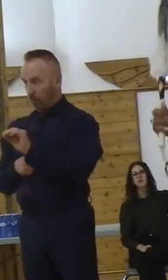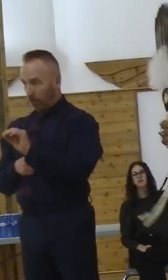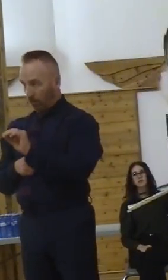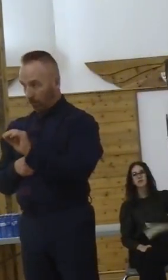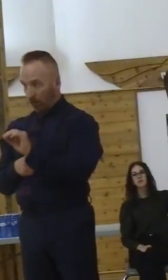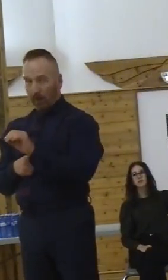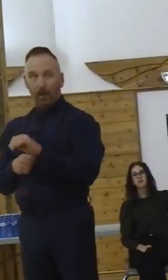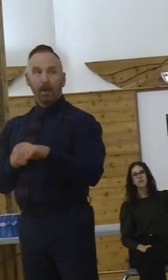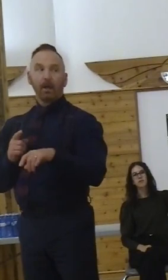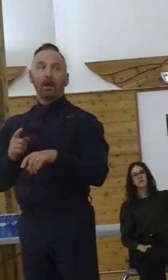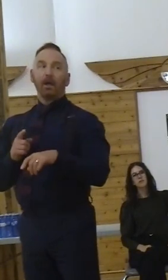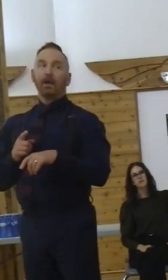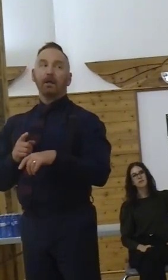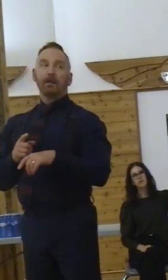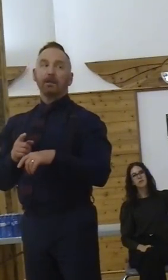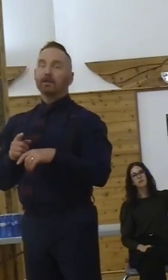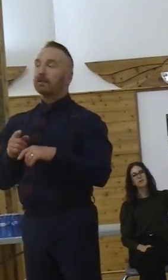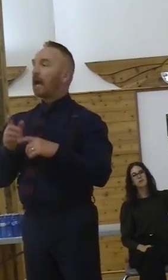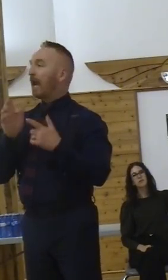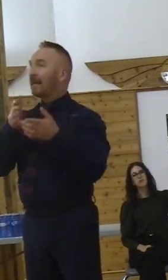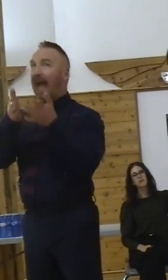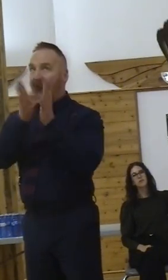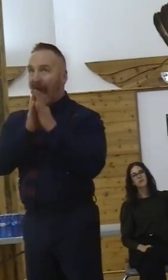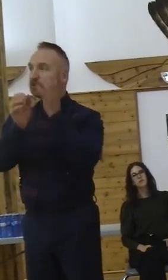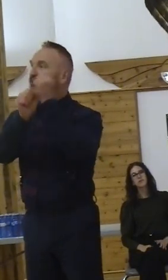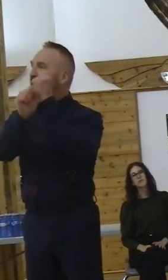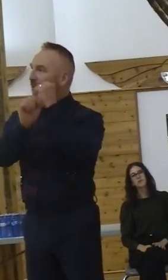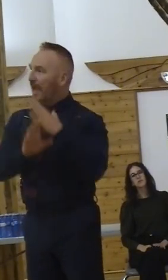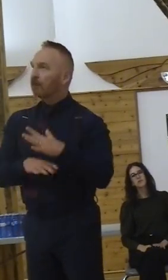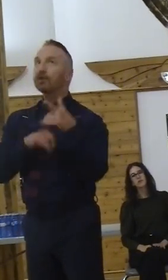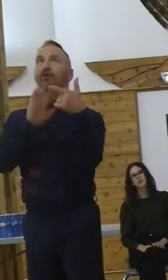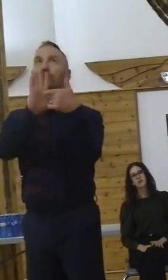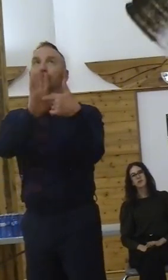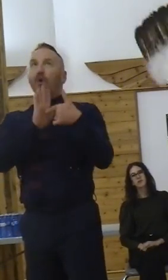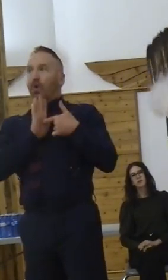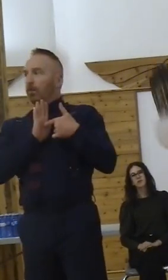Creator, give me a sign, how can I save my granddaughter?